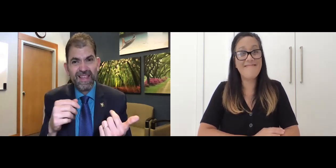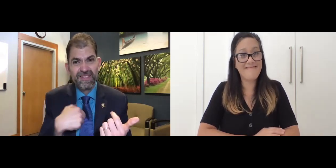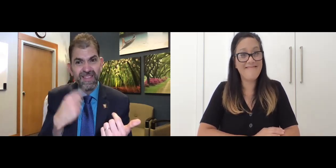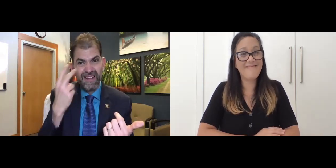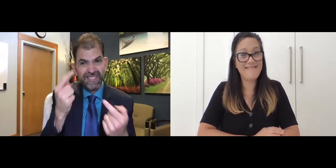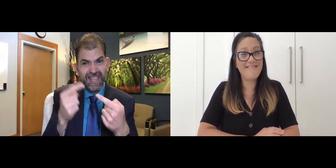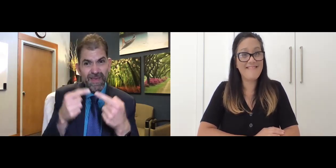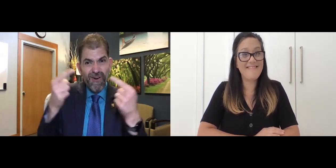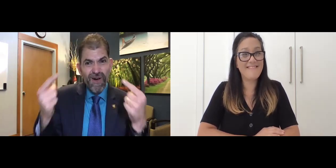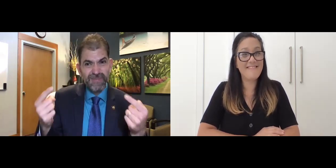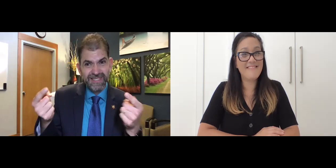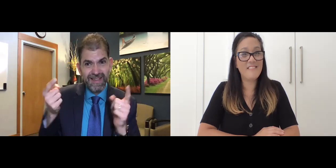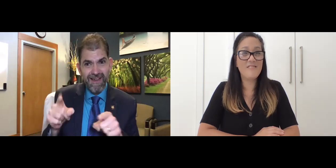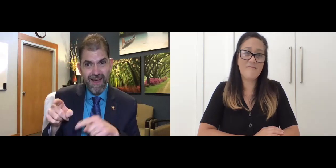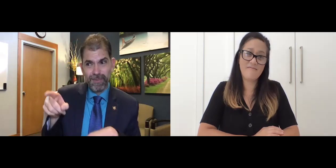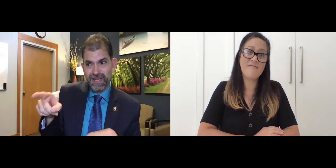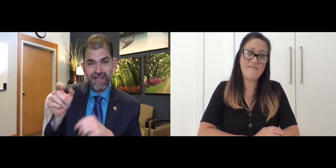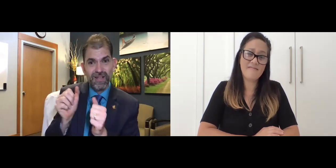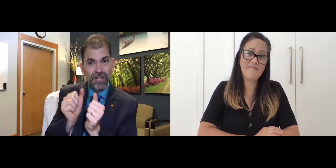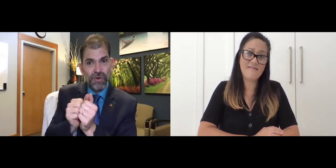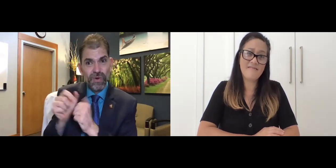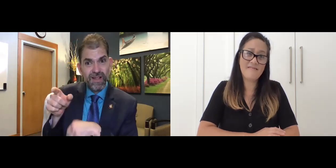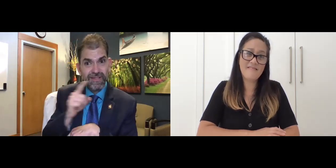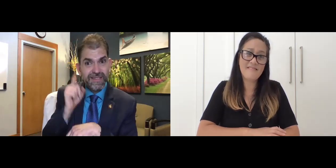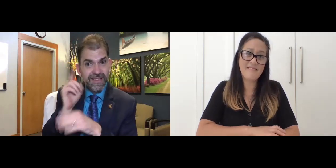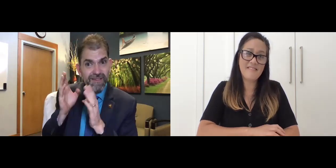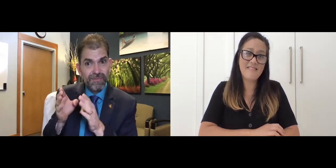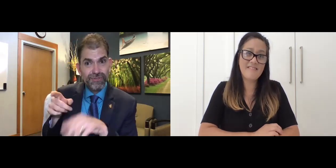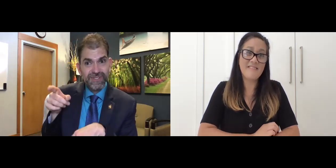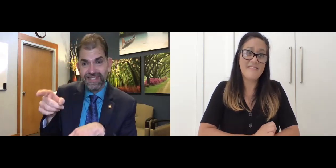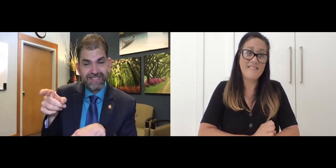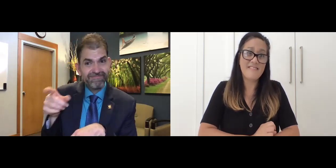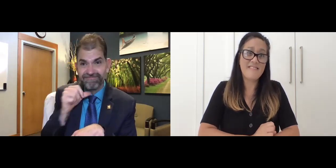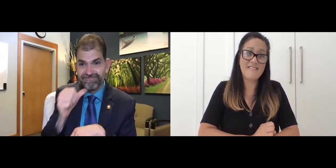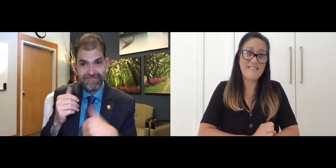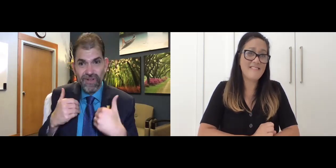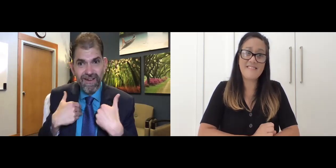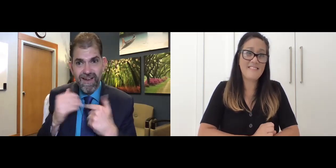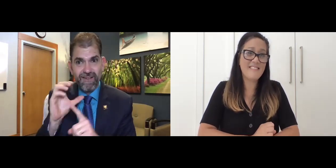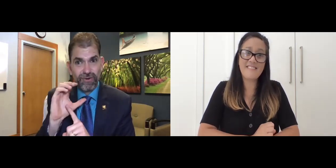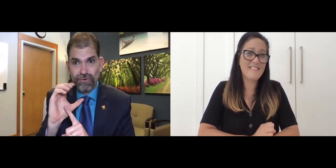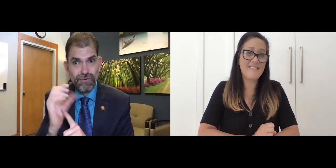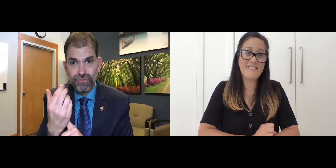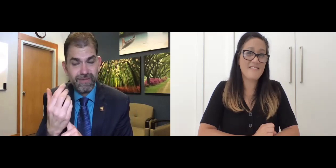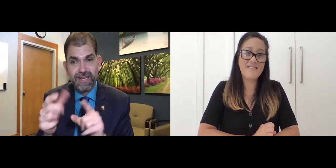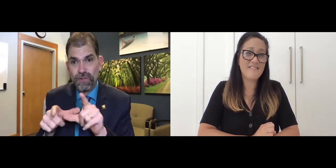So yes, the cross disciplinary team is critical and if that doesn't happen